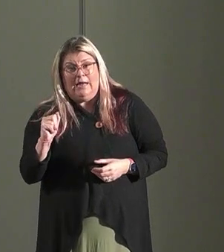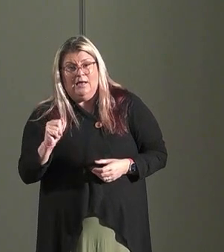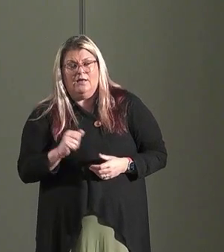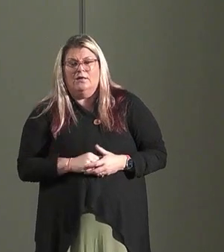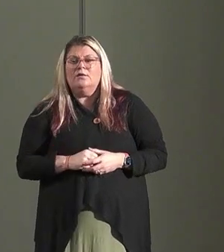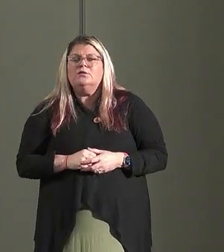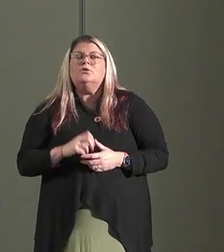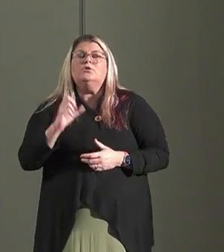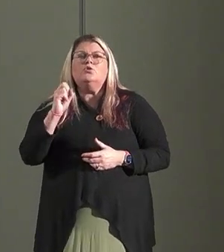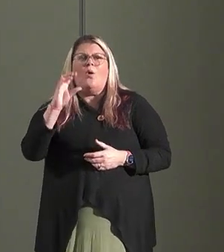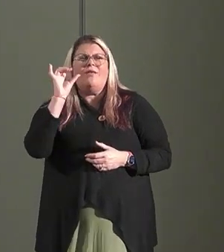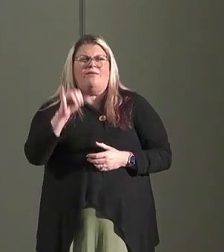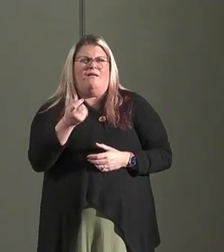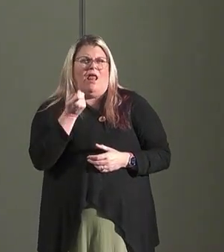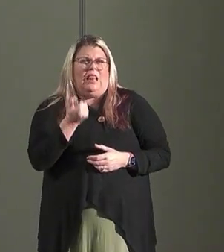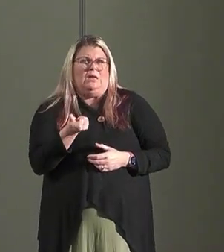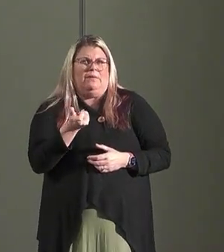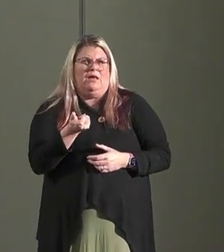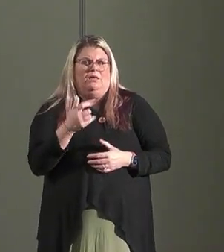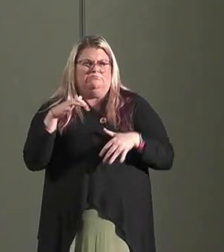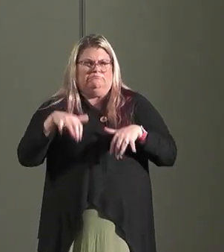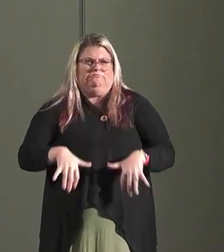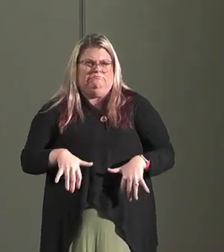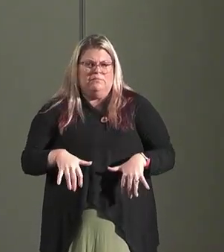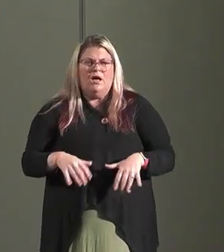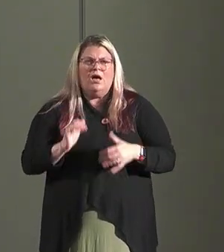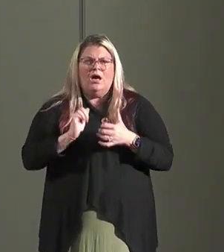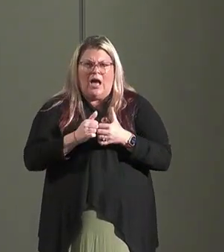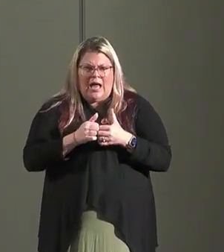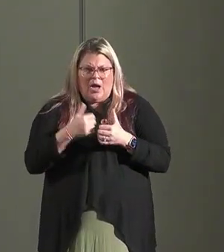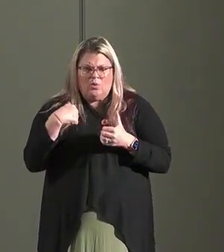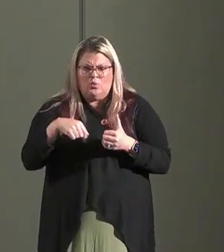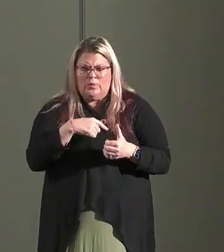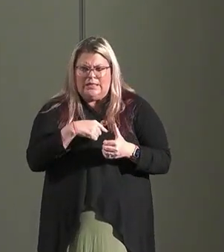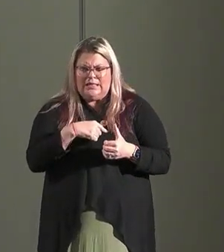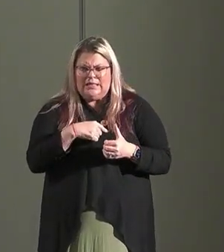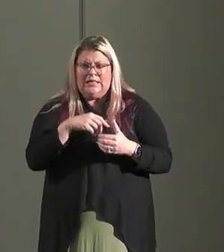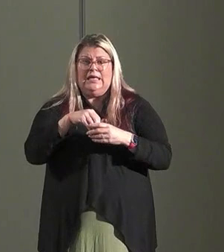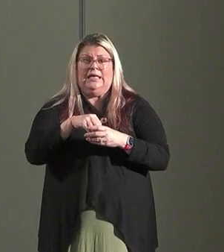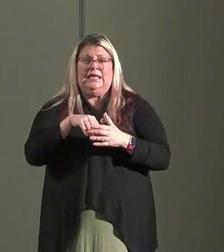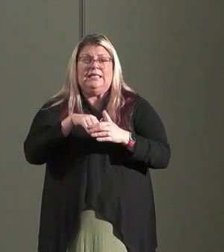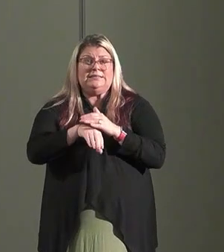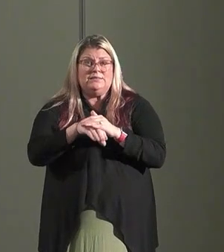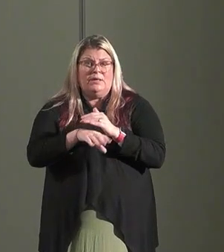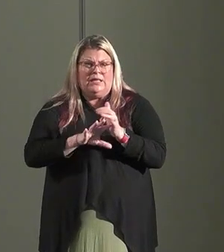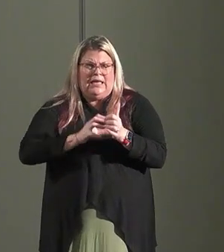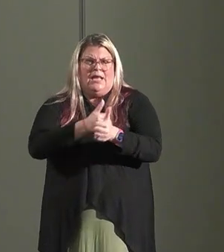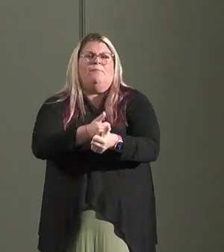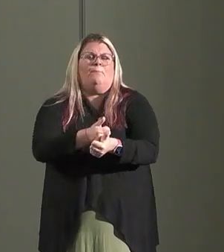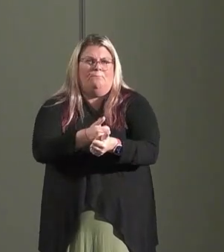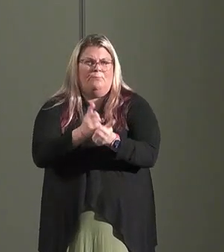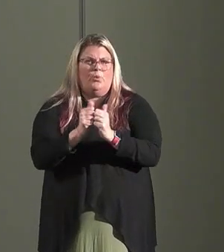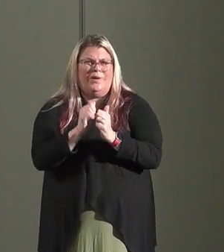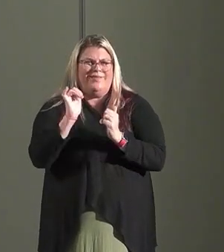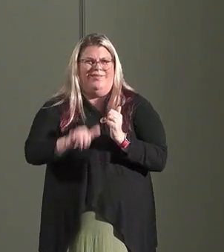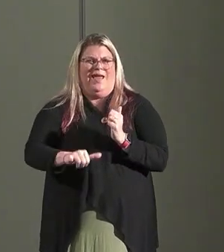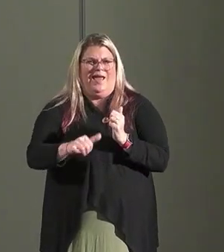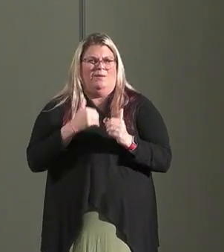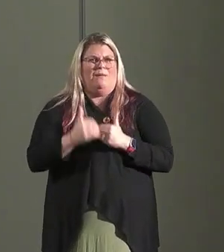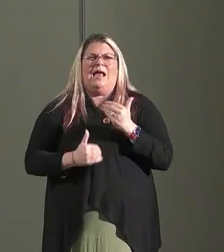And so that's a little alarming. How we in accessibility keep up with that pace? When things